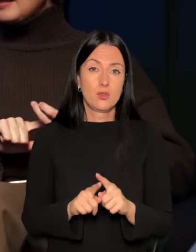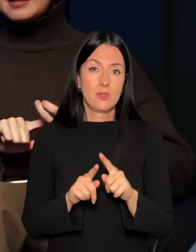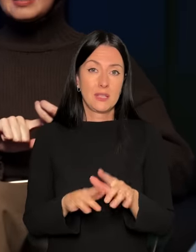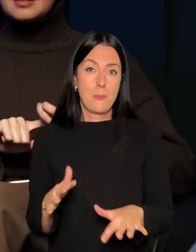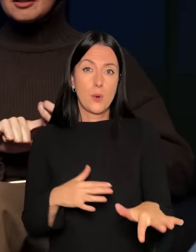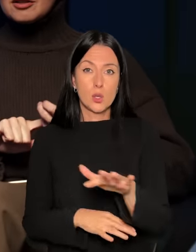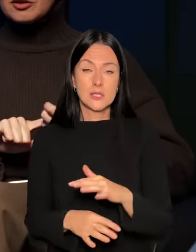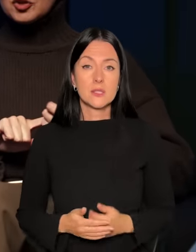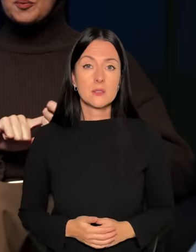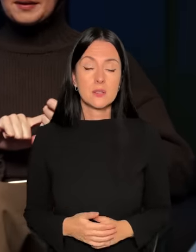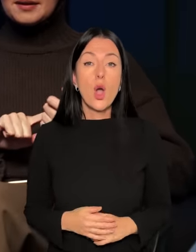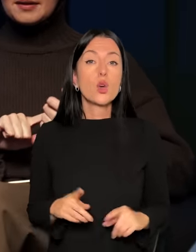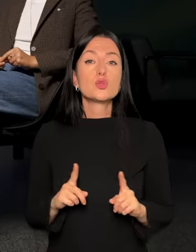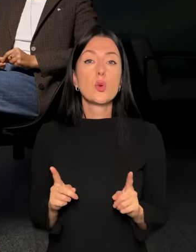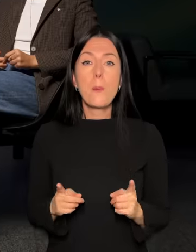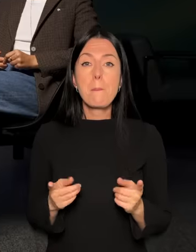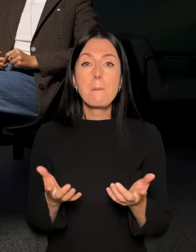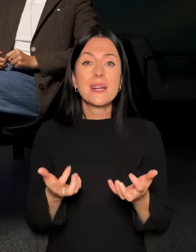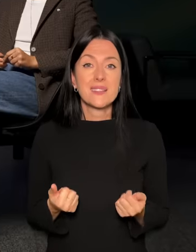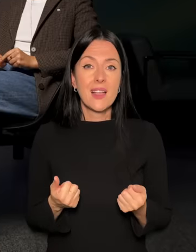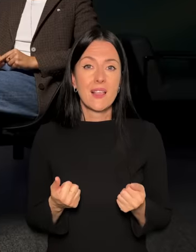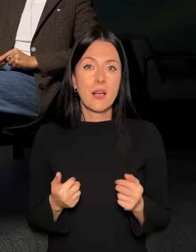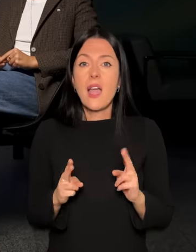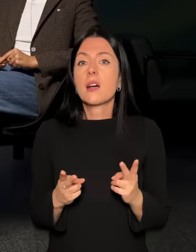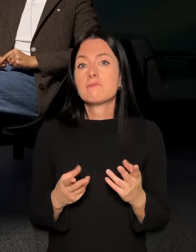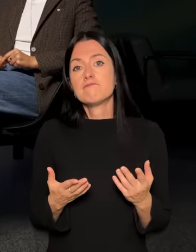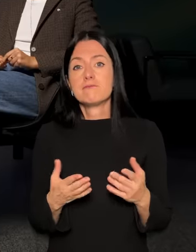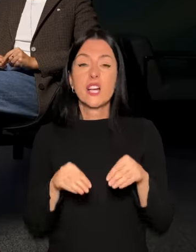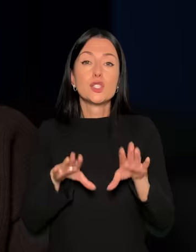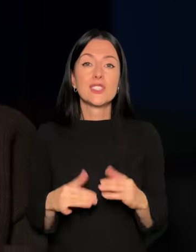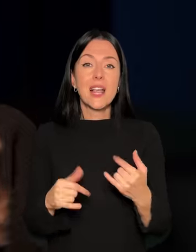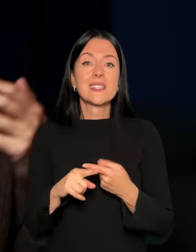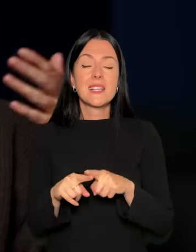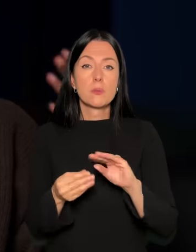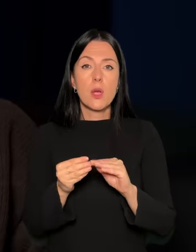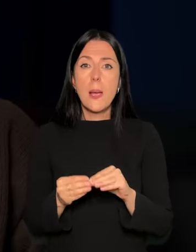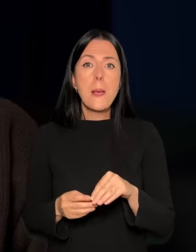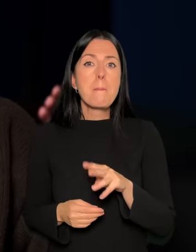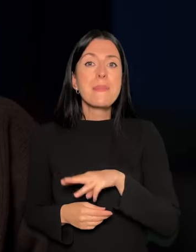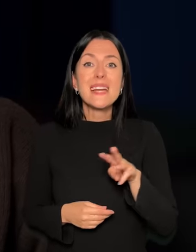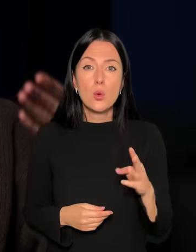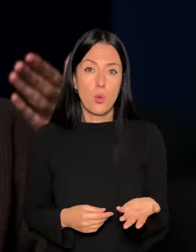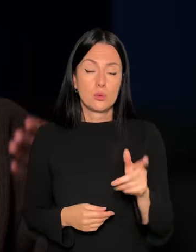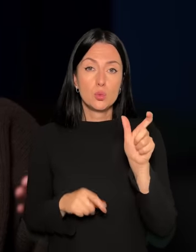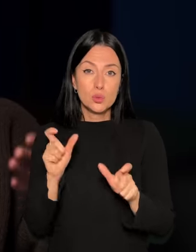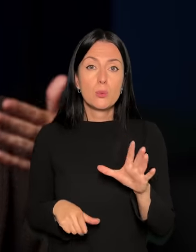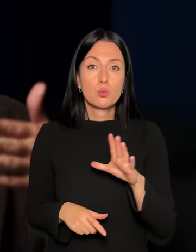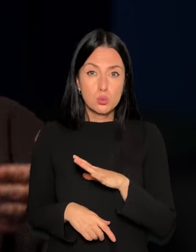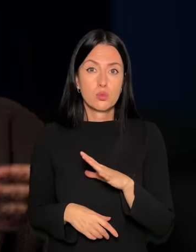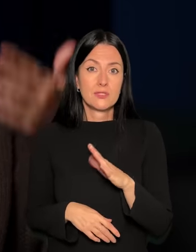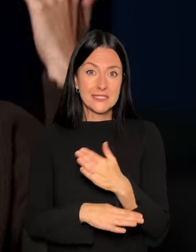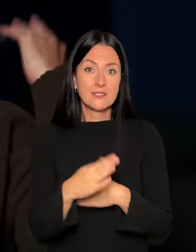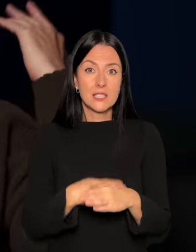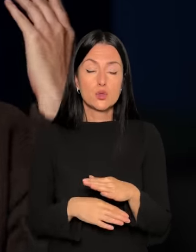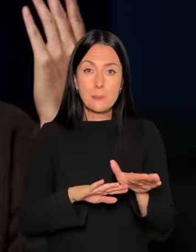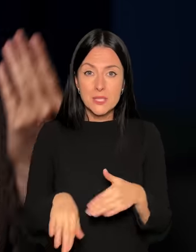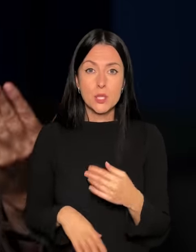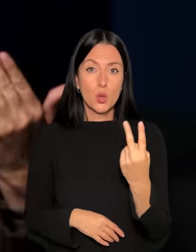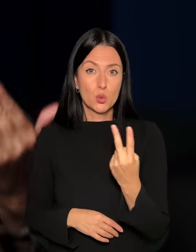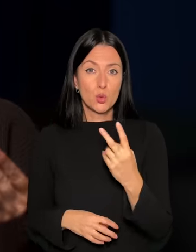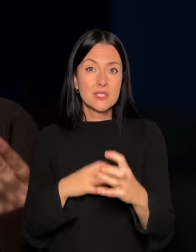After the Second World War, there were millions of people with disabilities.